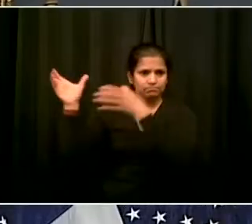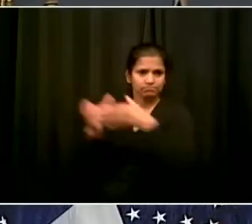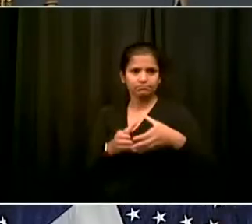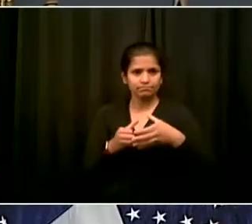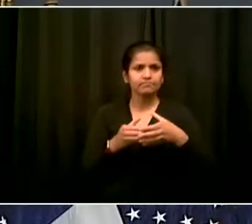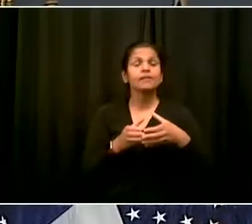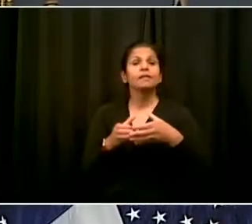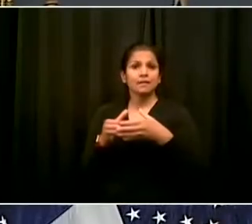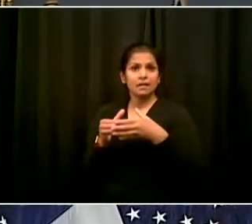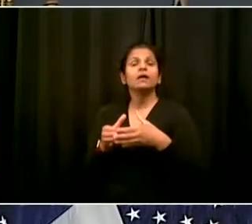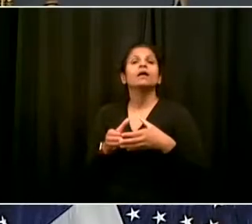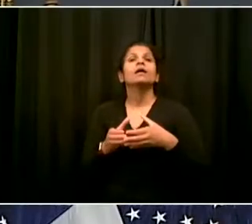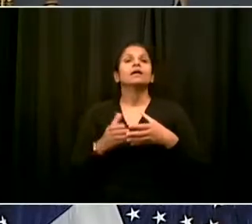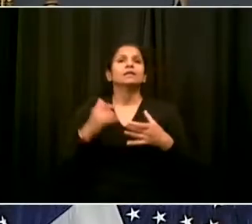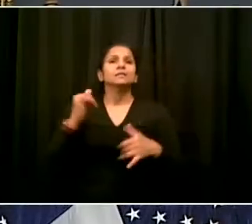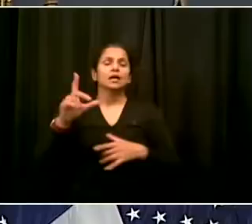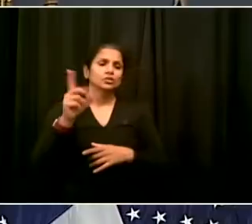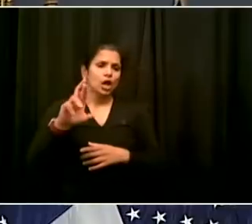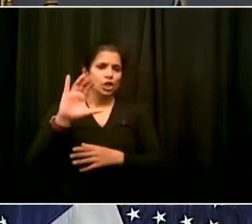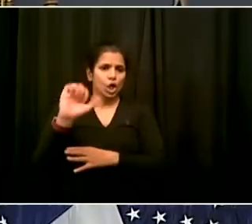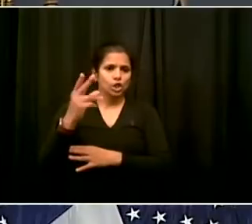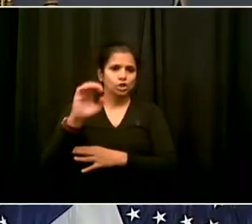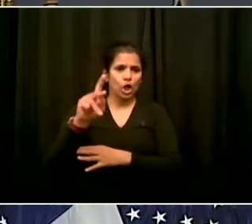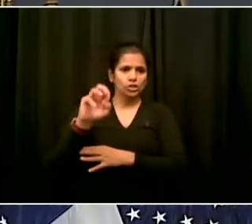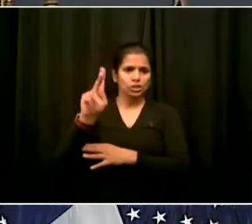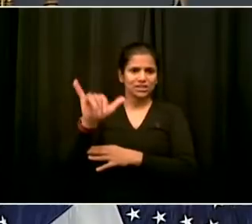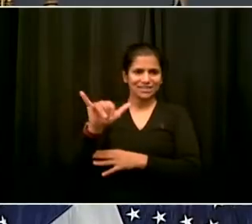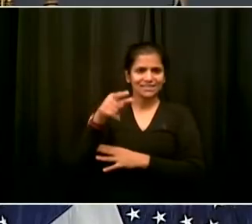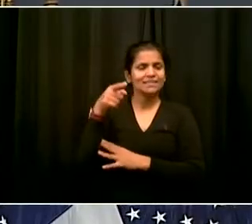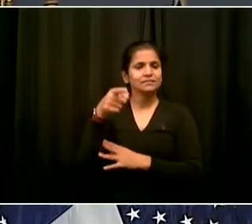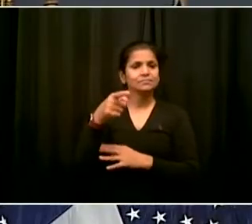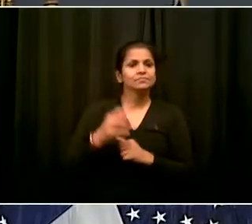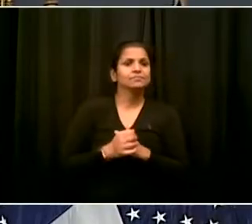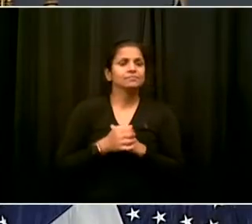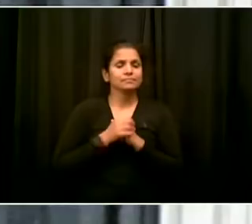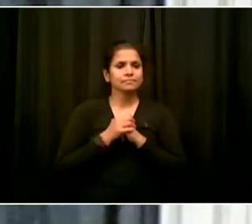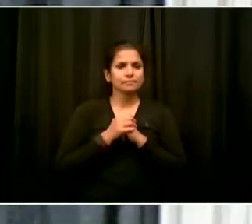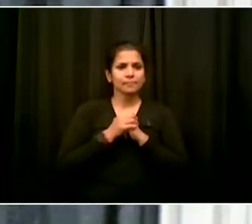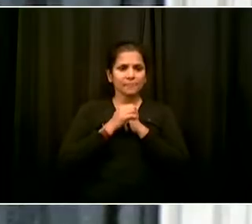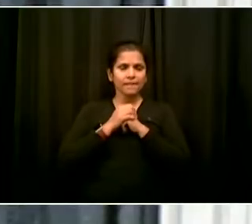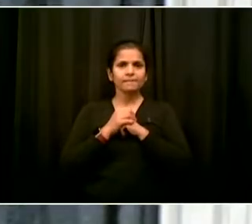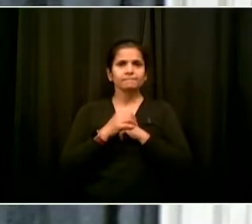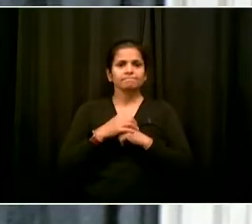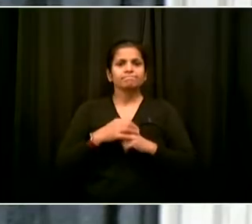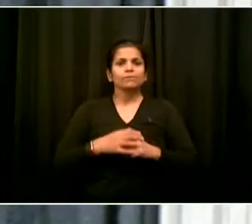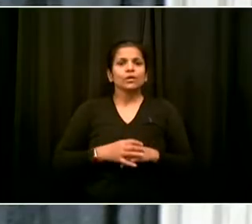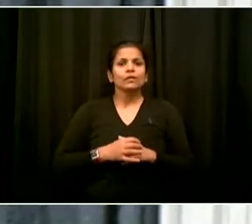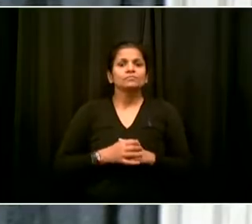EFFORT WITH A LOT OF TREMENDOUS